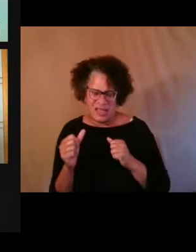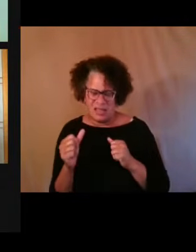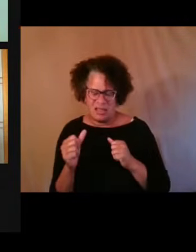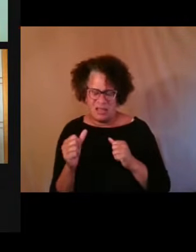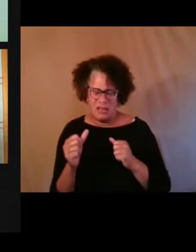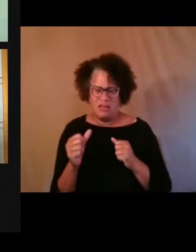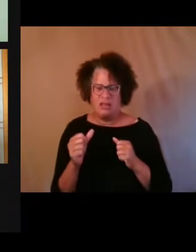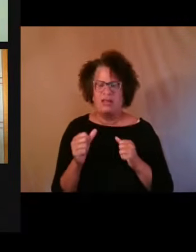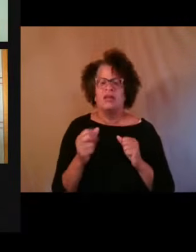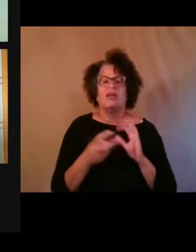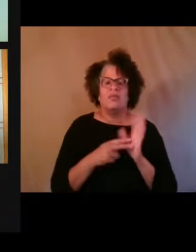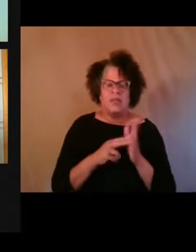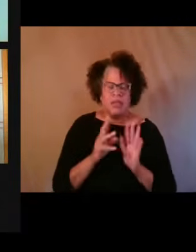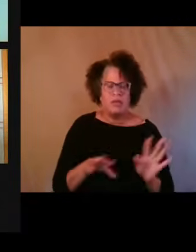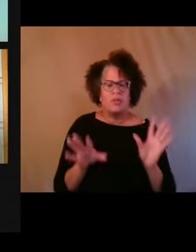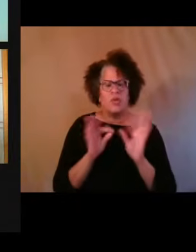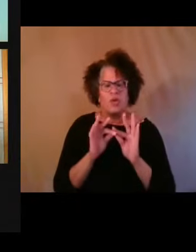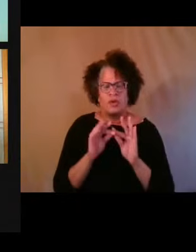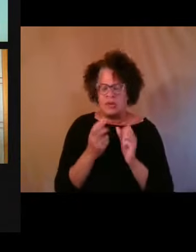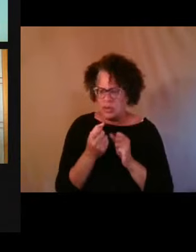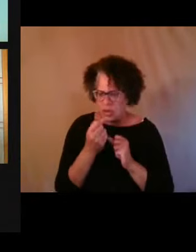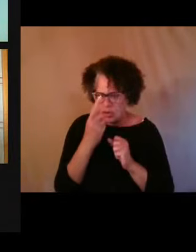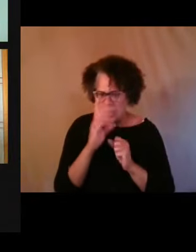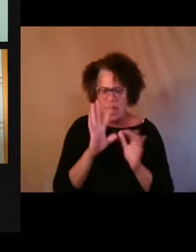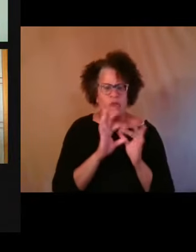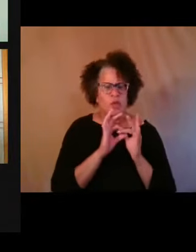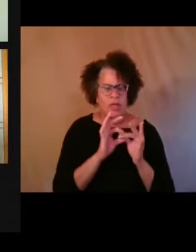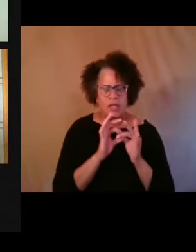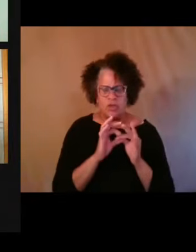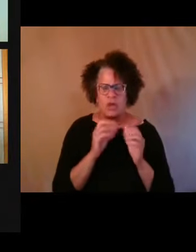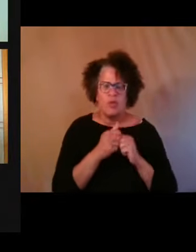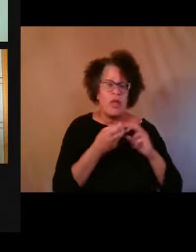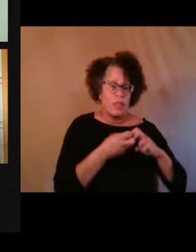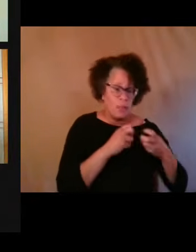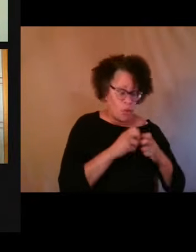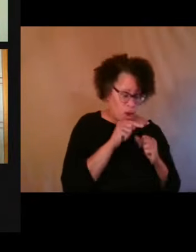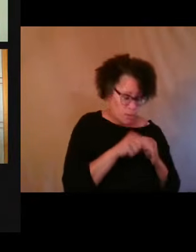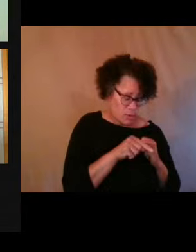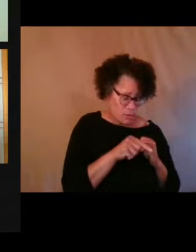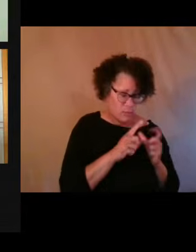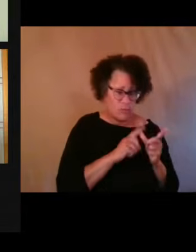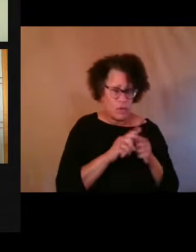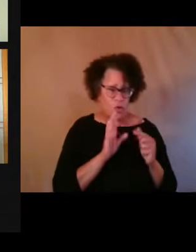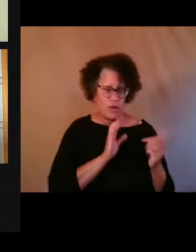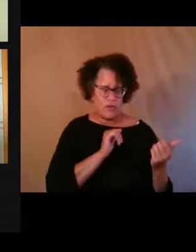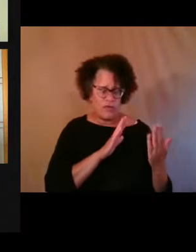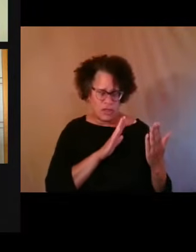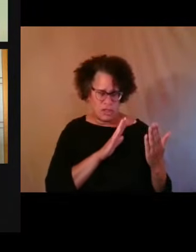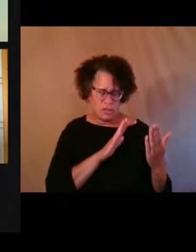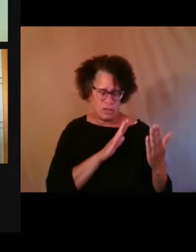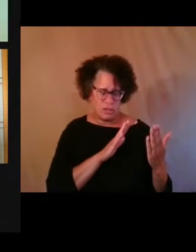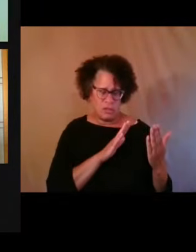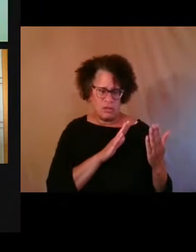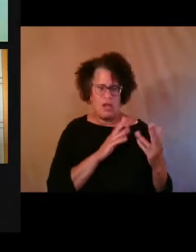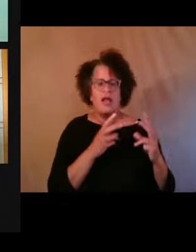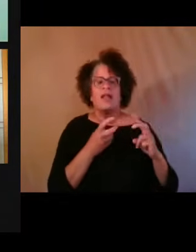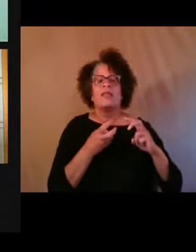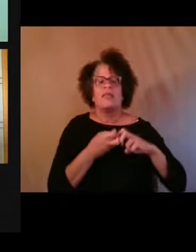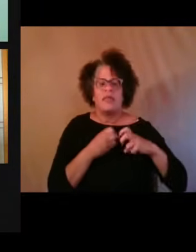We have to comprehend the relationship between the problems that we are facing, the issues that we can tackle